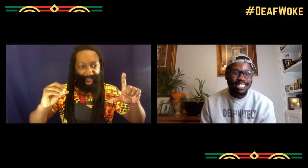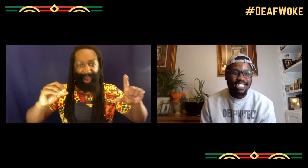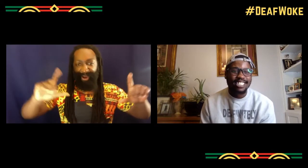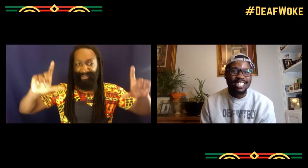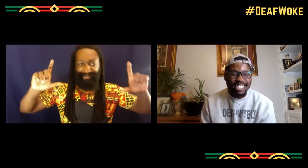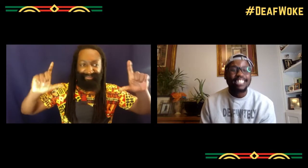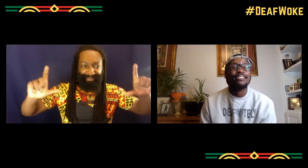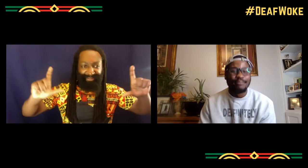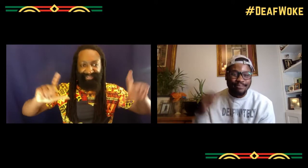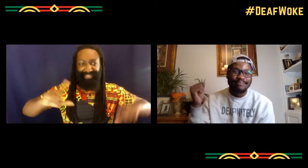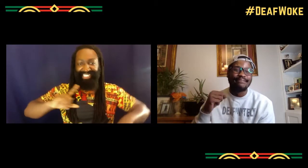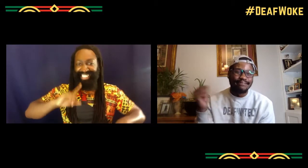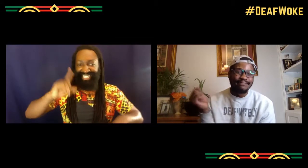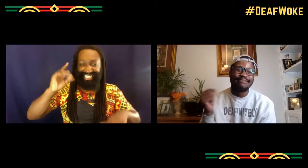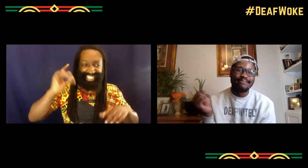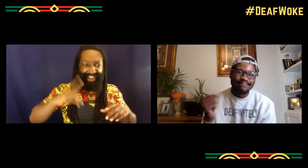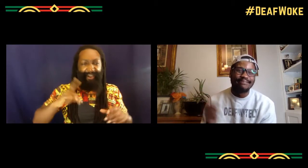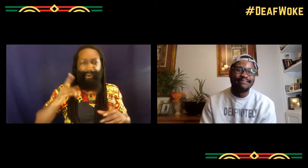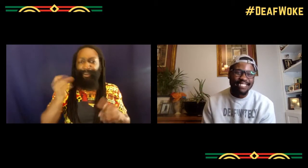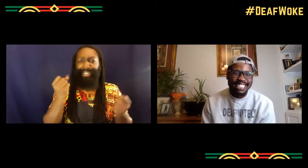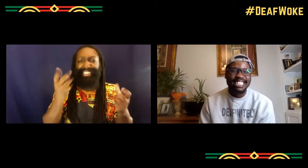That picture is the logo, right?